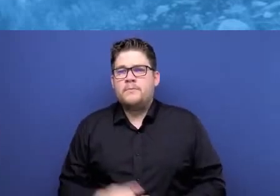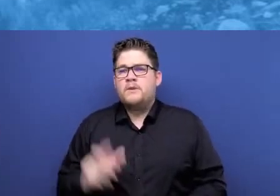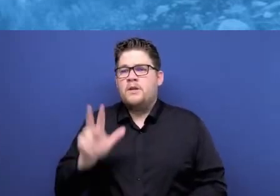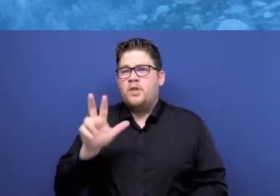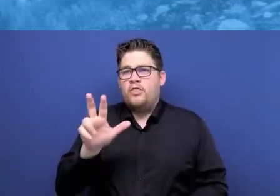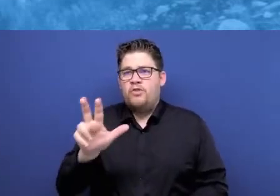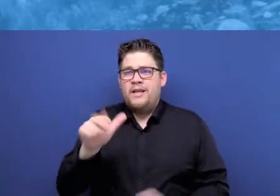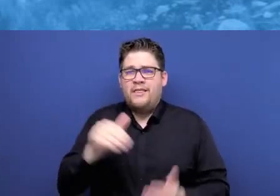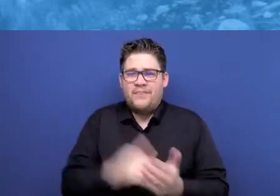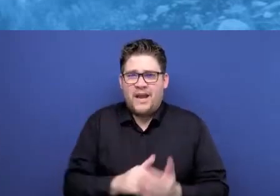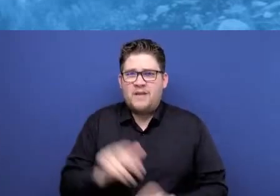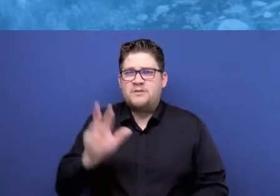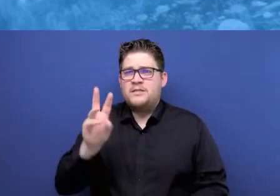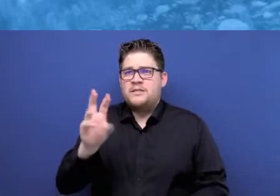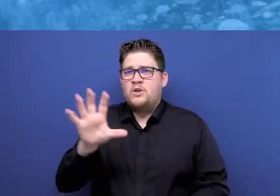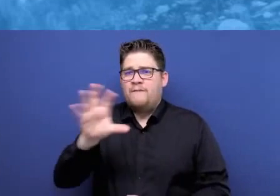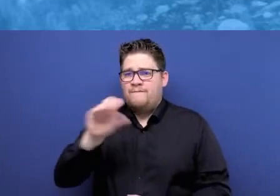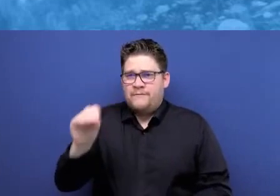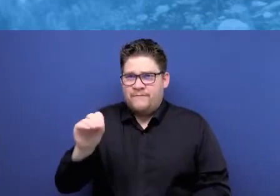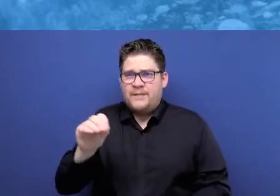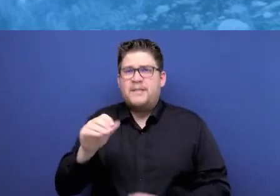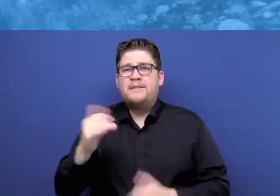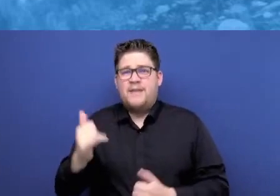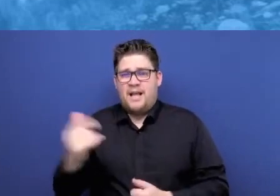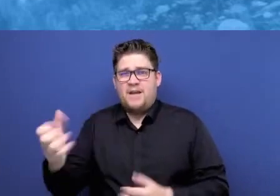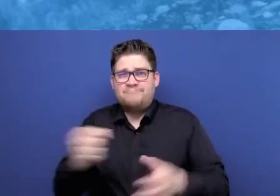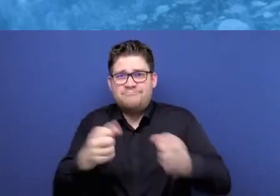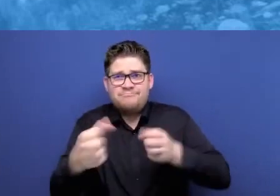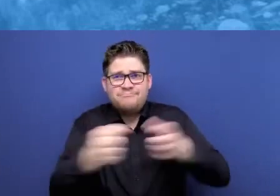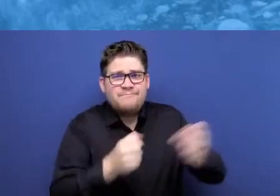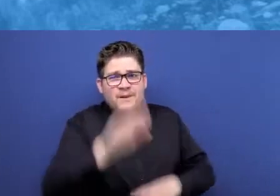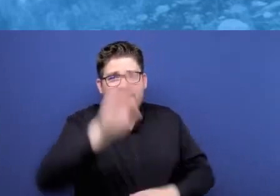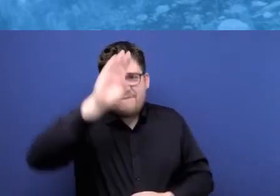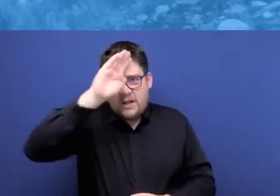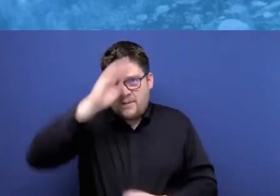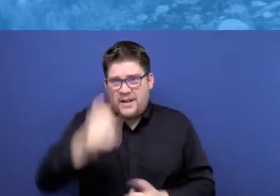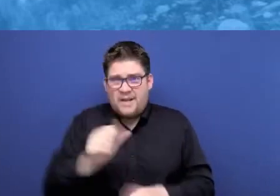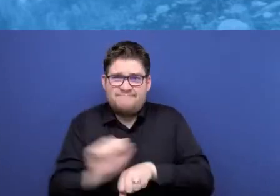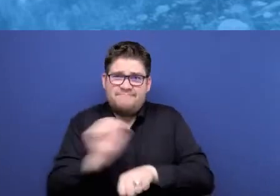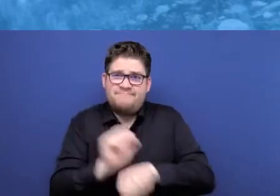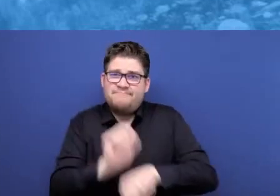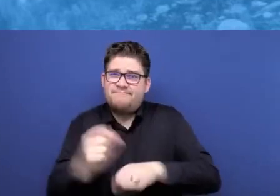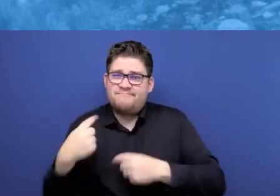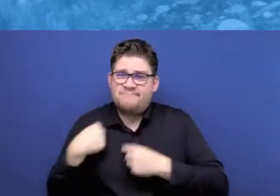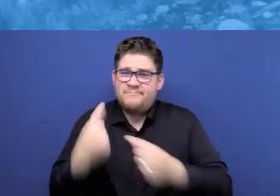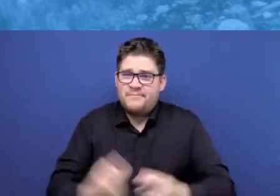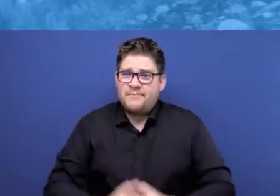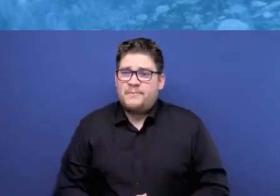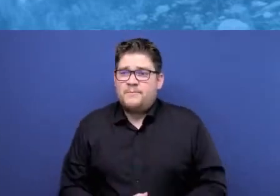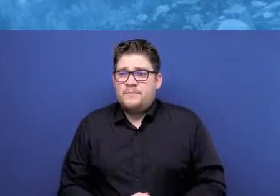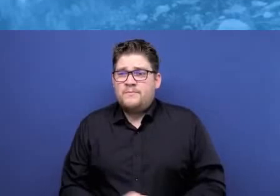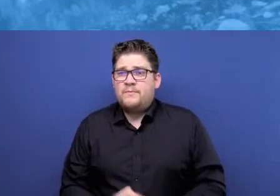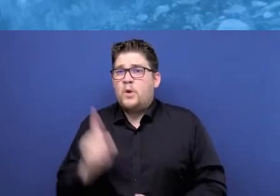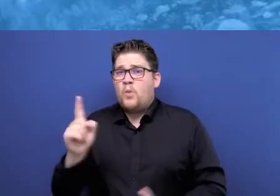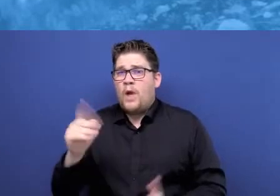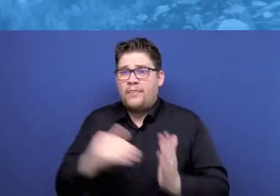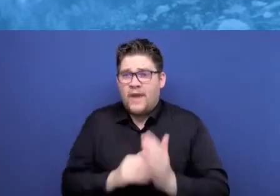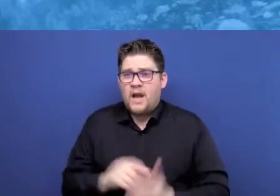engaged in the response efforts in BC, about 1100 of them. Those are contractors and 318